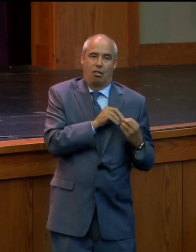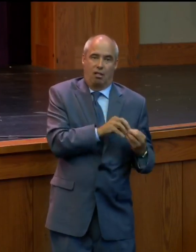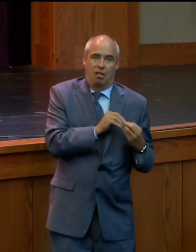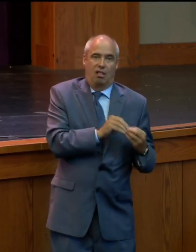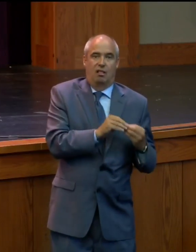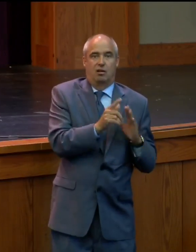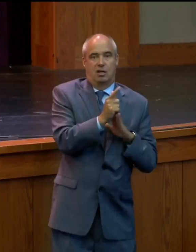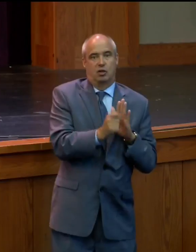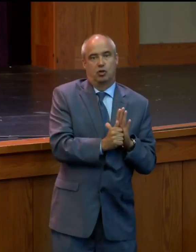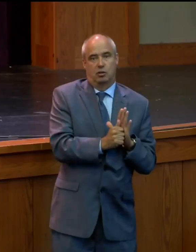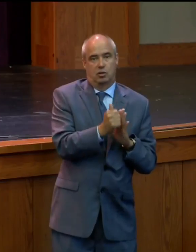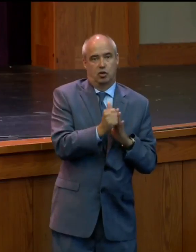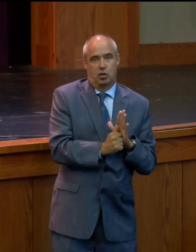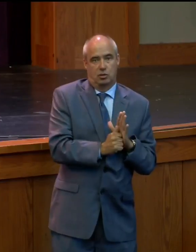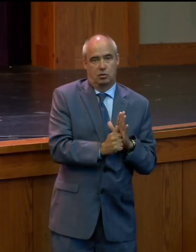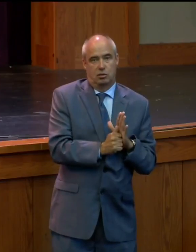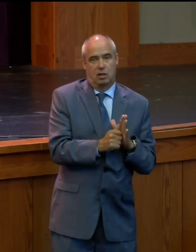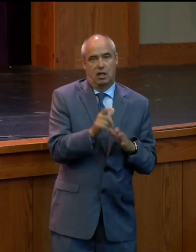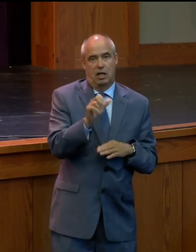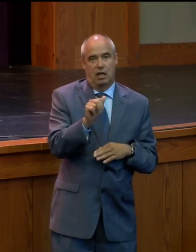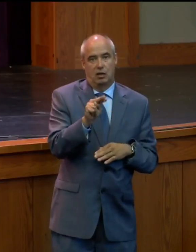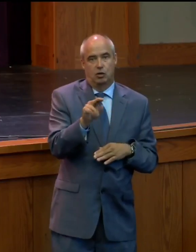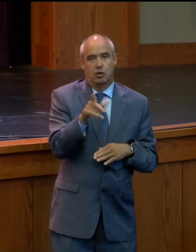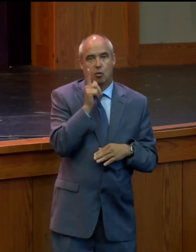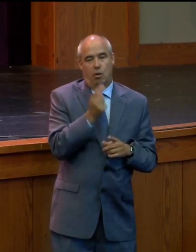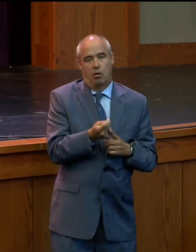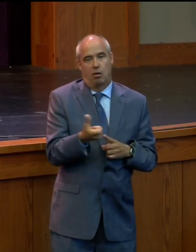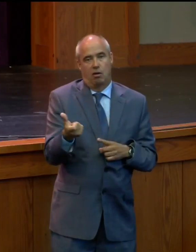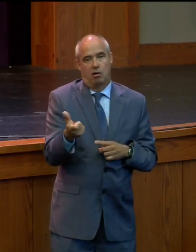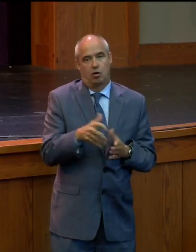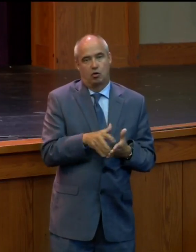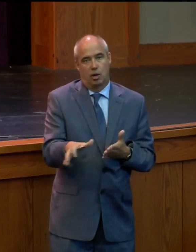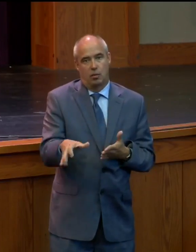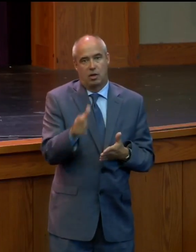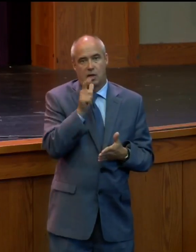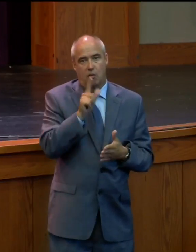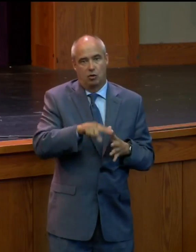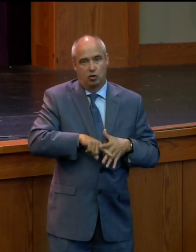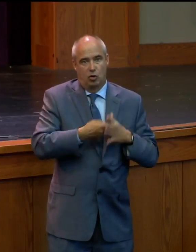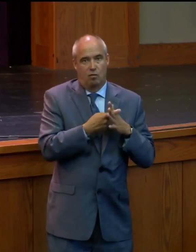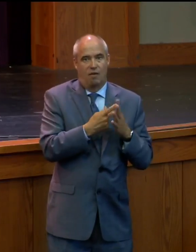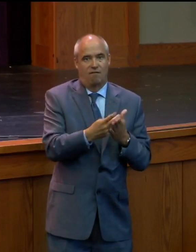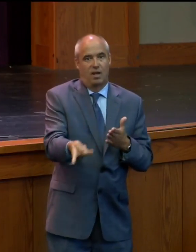ANC'S SHOULD BE ELIMINATED FROM THE DRAFT RATHER THAN PERPETUATING THIS FAILED CONCEPT.